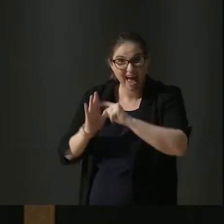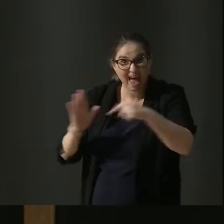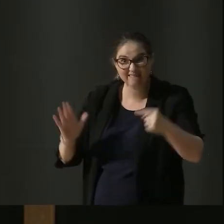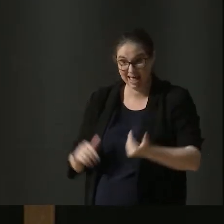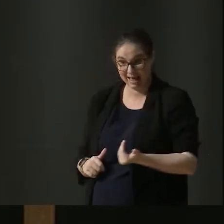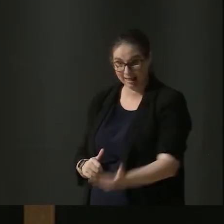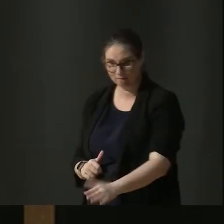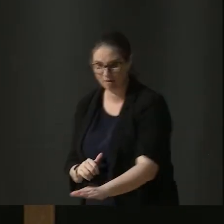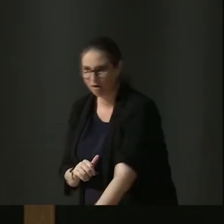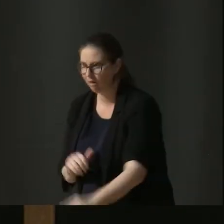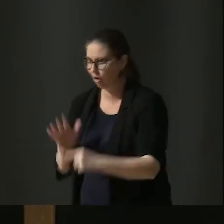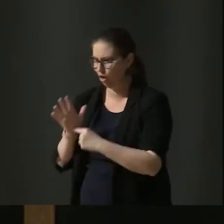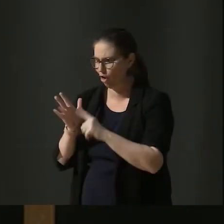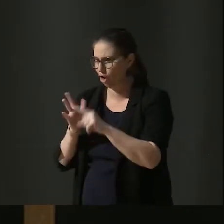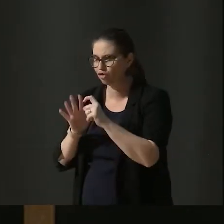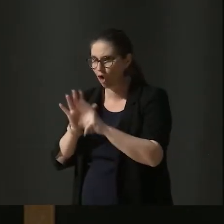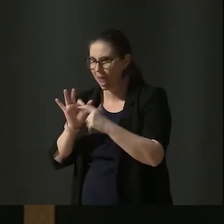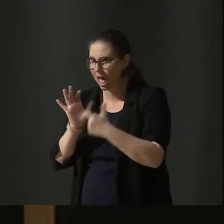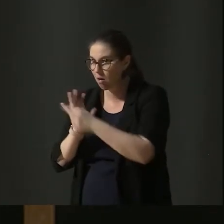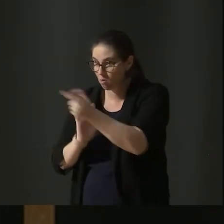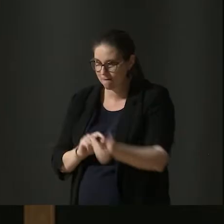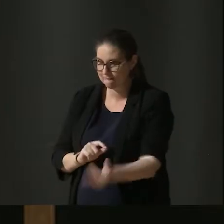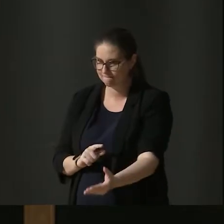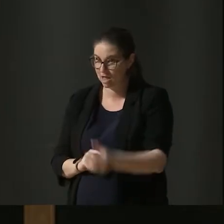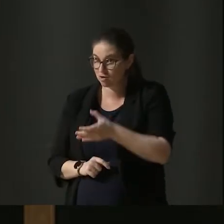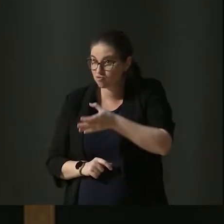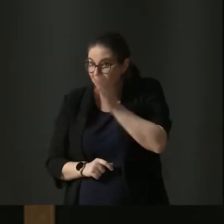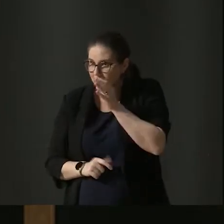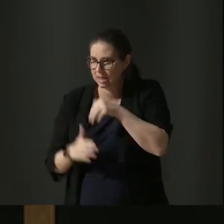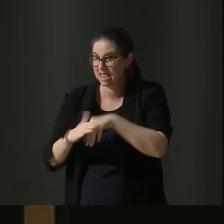in the wrong colored cup can probably relate to this.